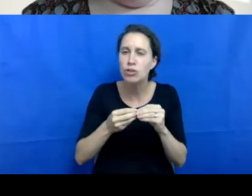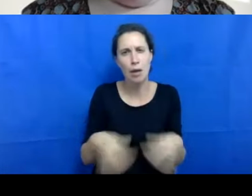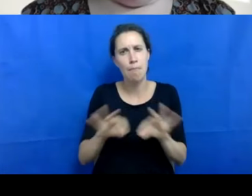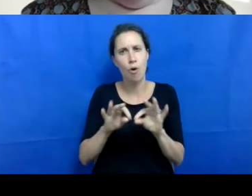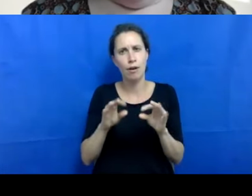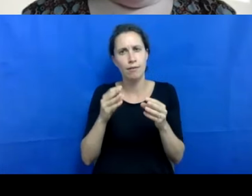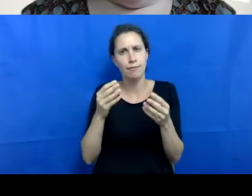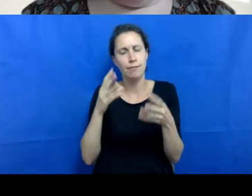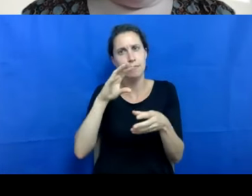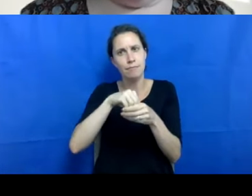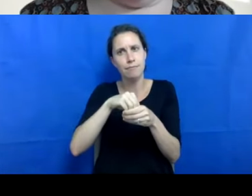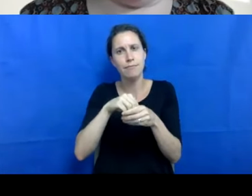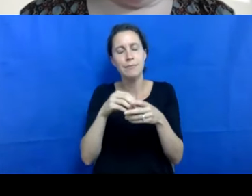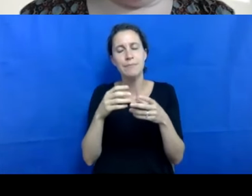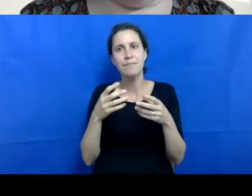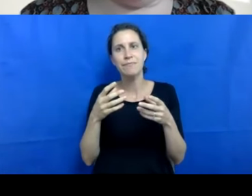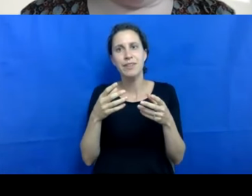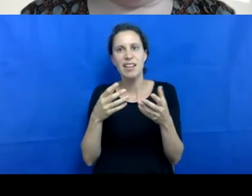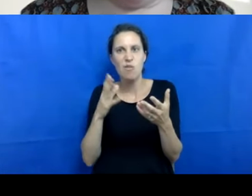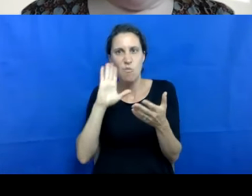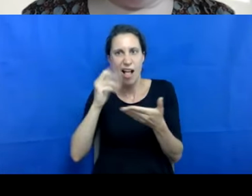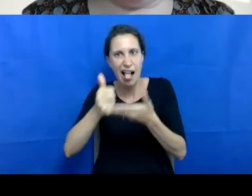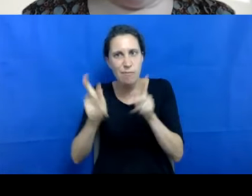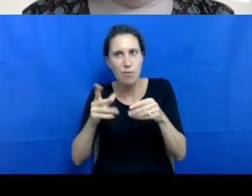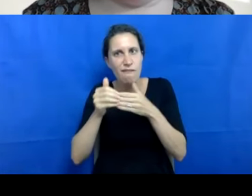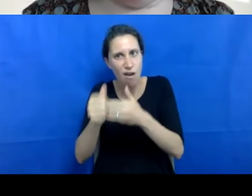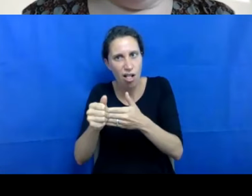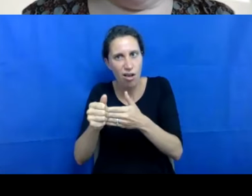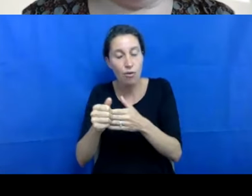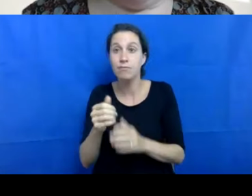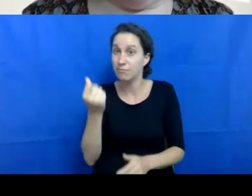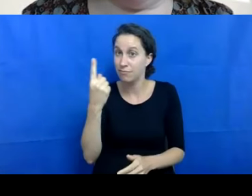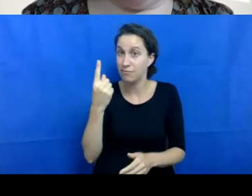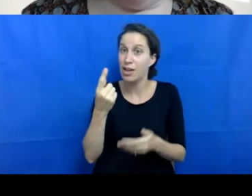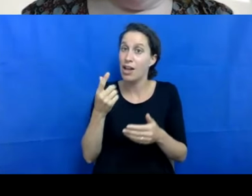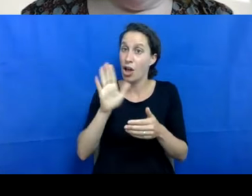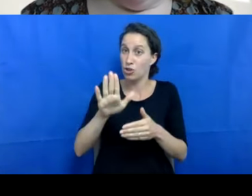And please share your slide deck with the event organizers as soon as possible.